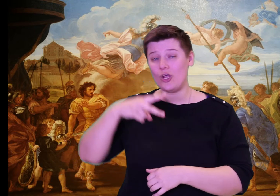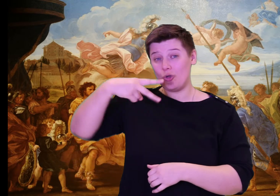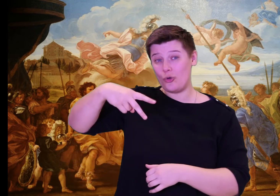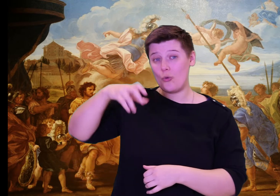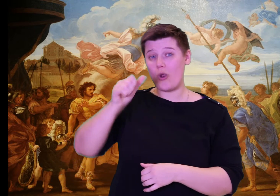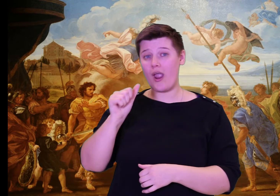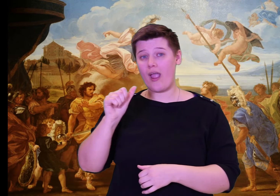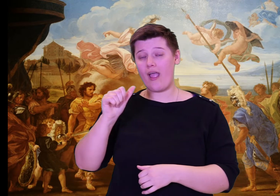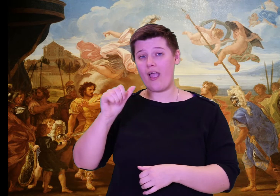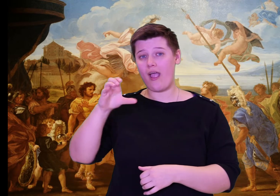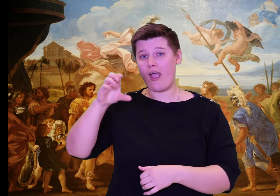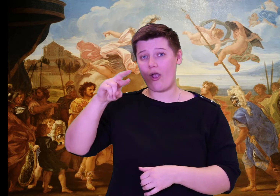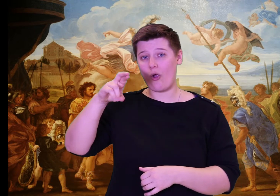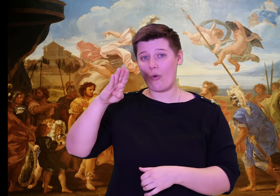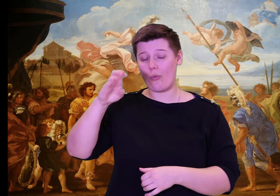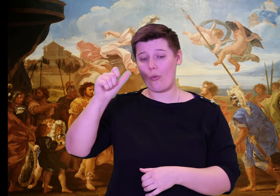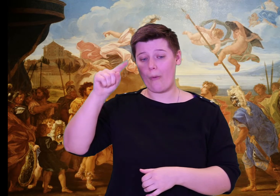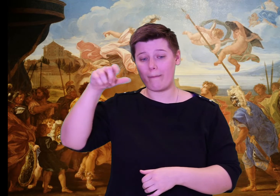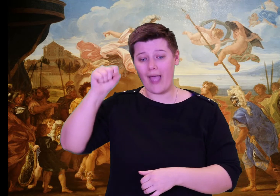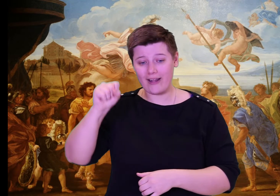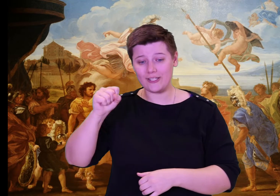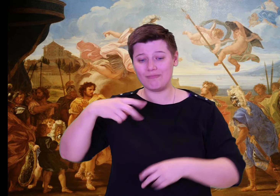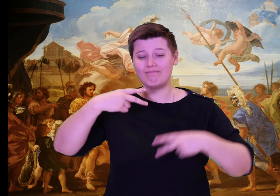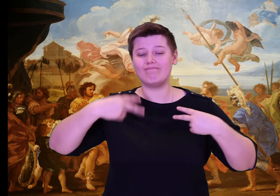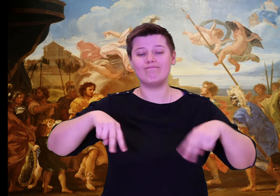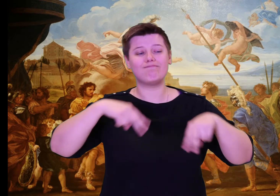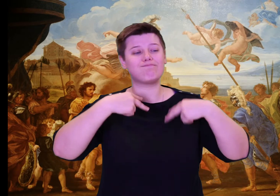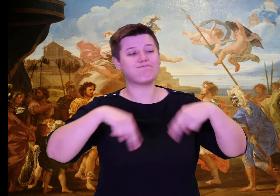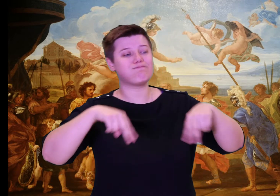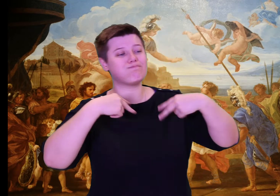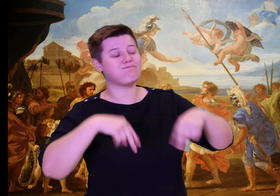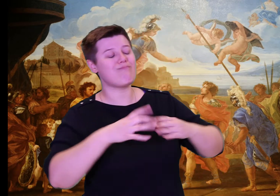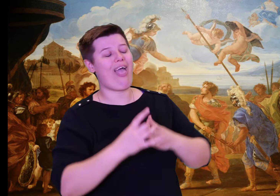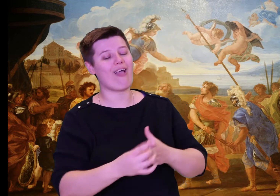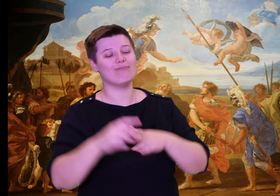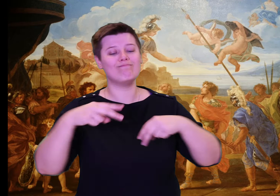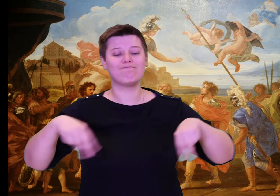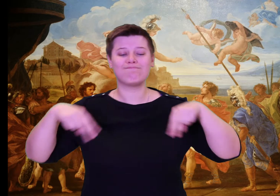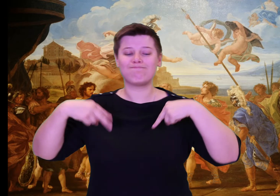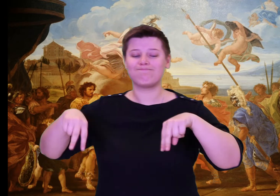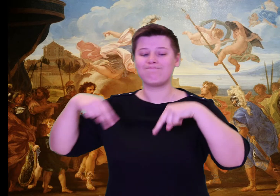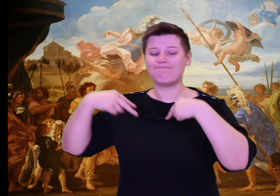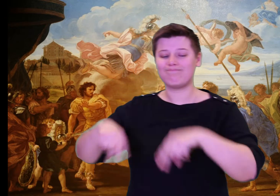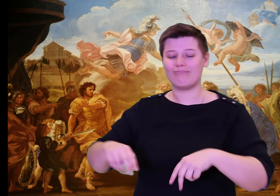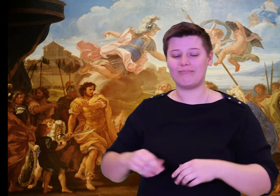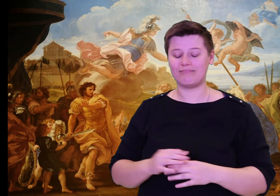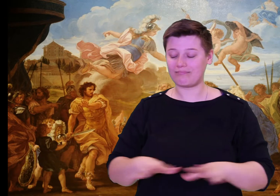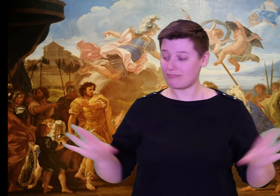in dance. Telemachus and Nestor's son stopped by the palace doors and held their horses.